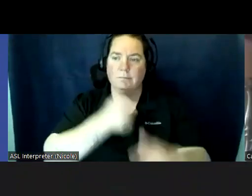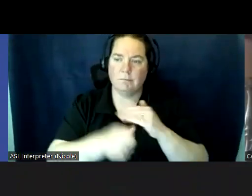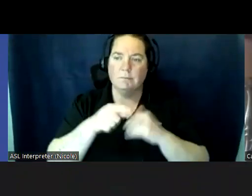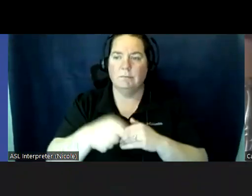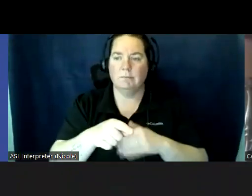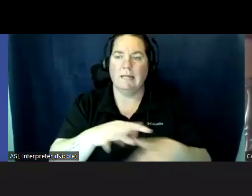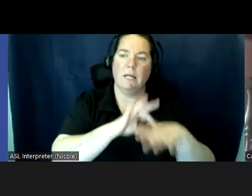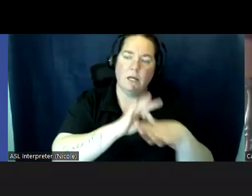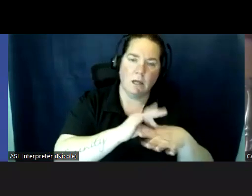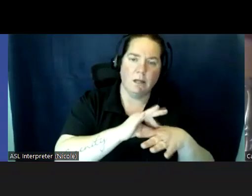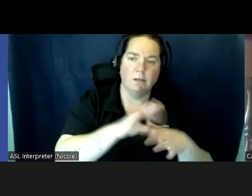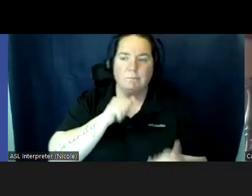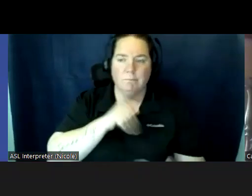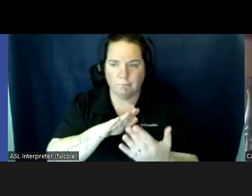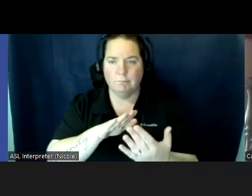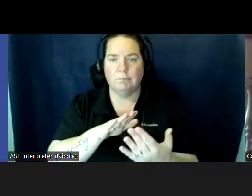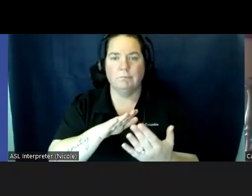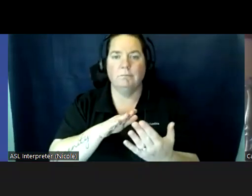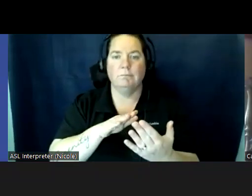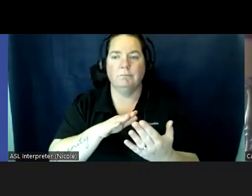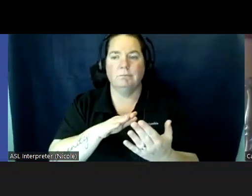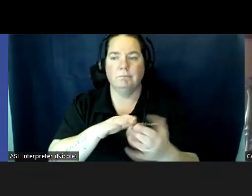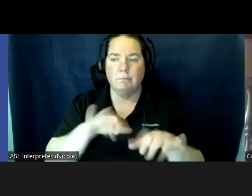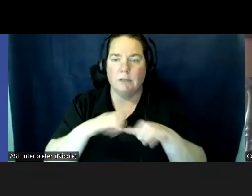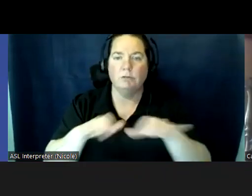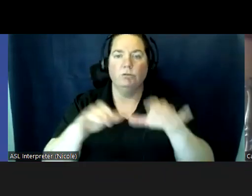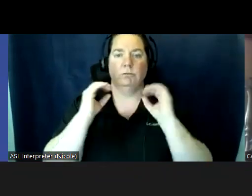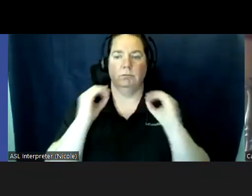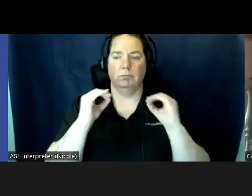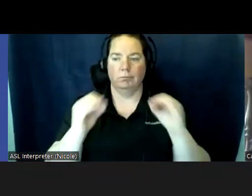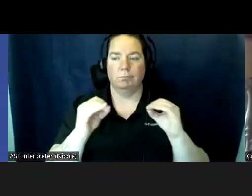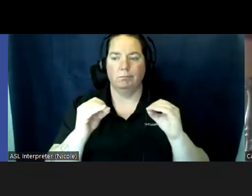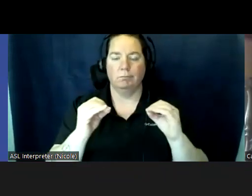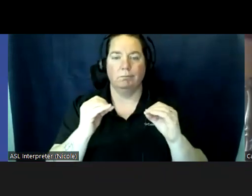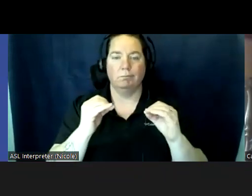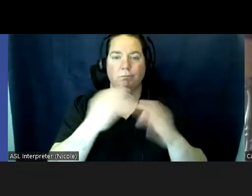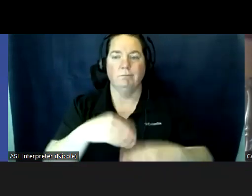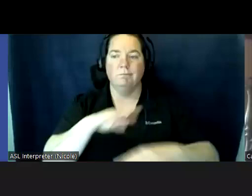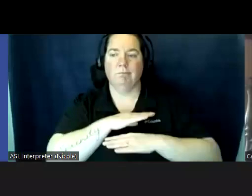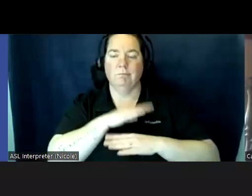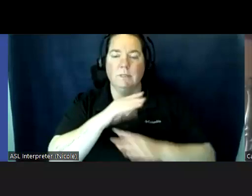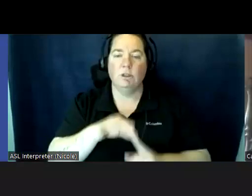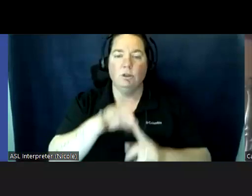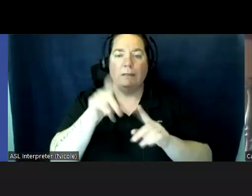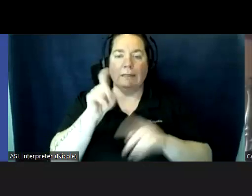content methodology or delivery of instruction to address the unique needs of the child that